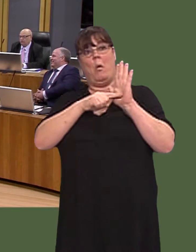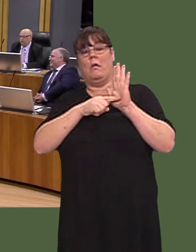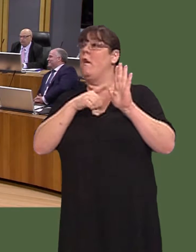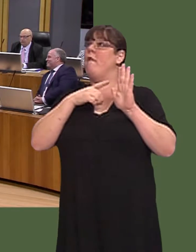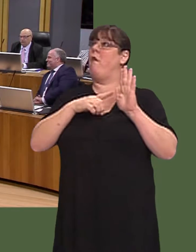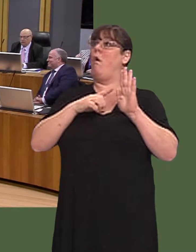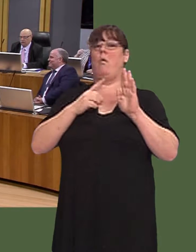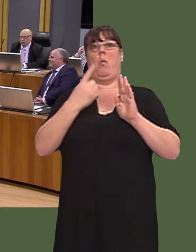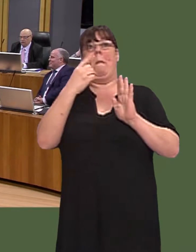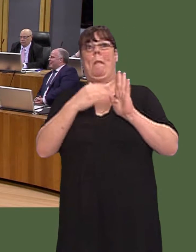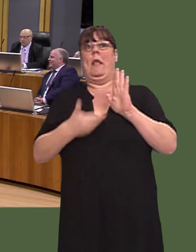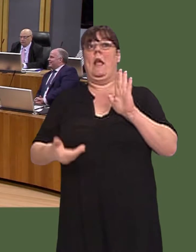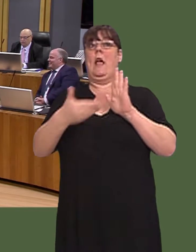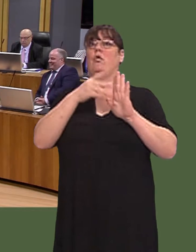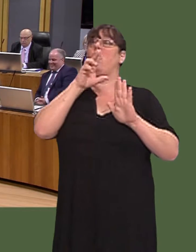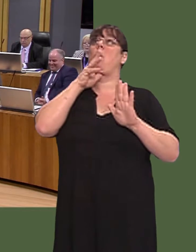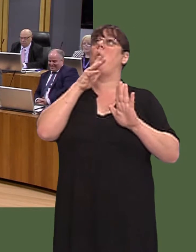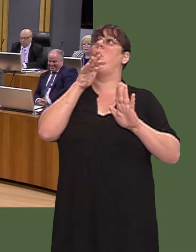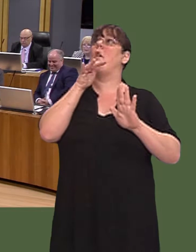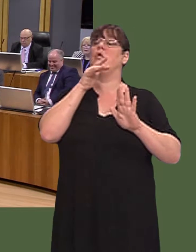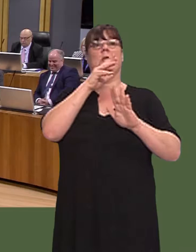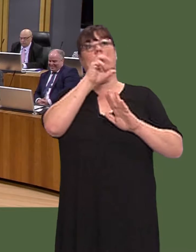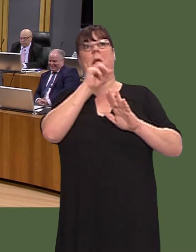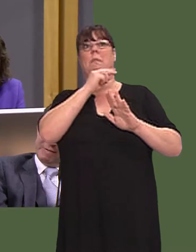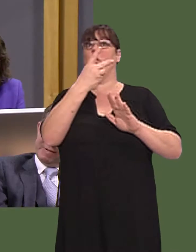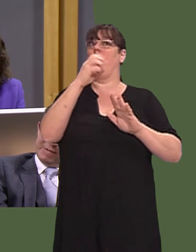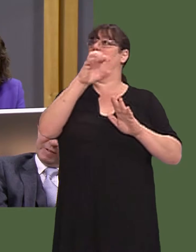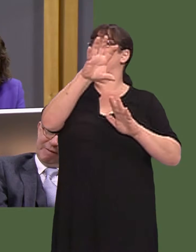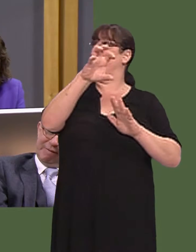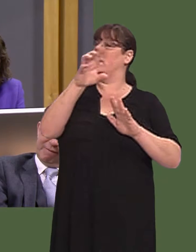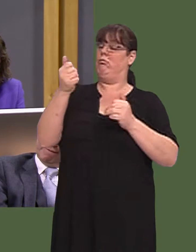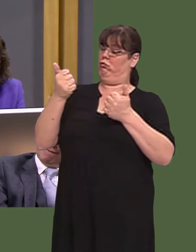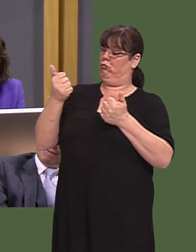of achieving 1 million Welsh speakers by 2050, and Iím a great admirer of the Minister for